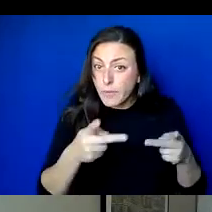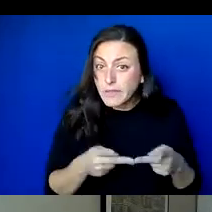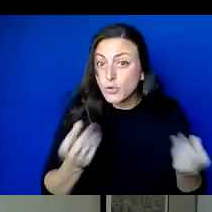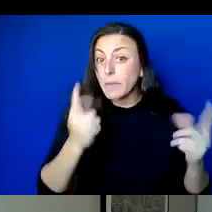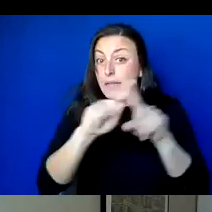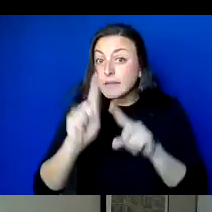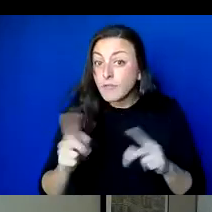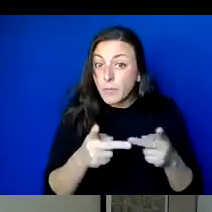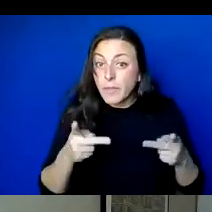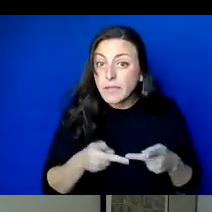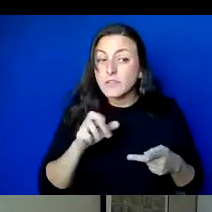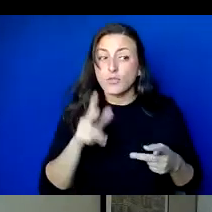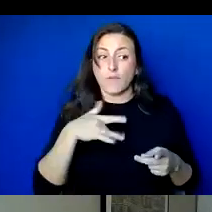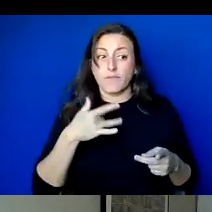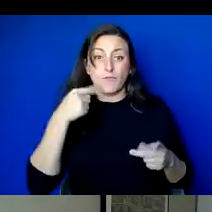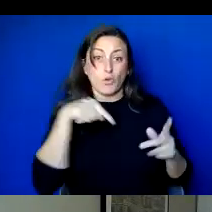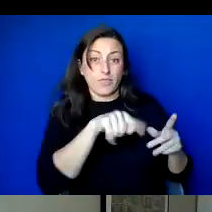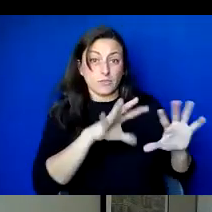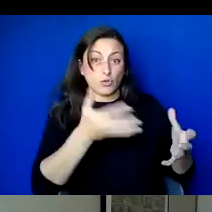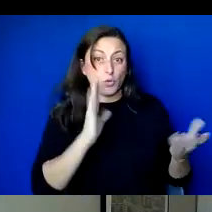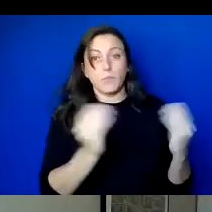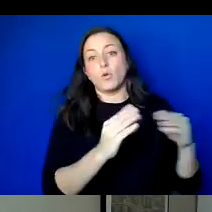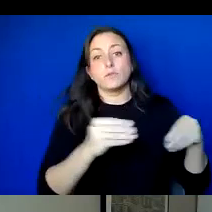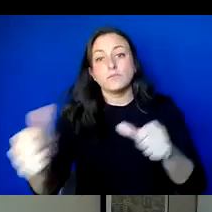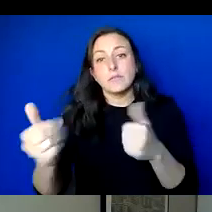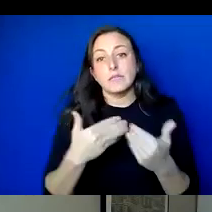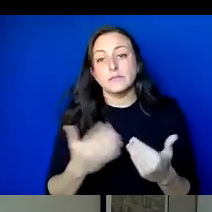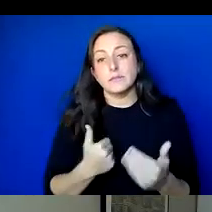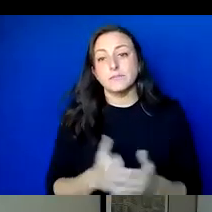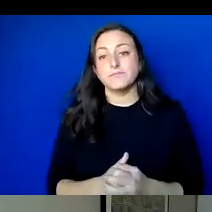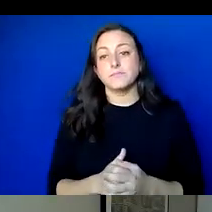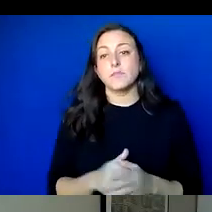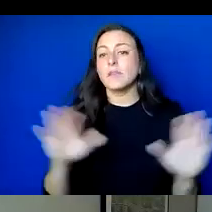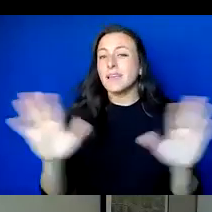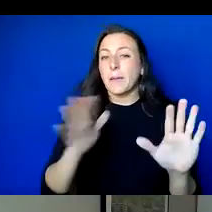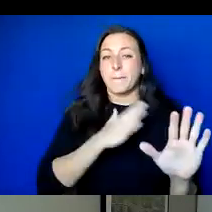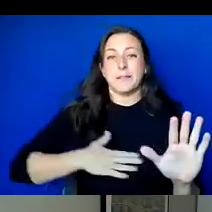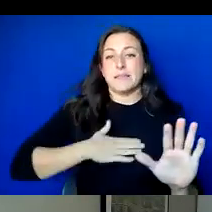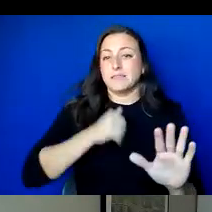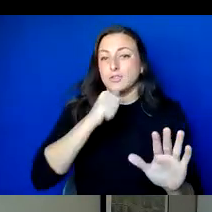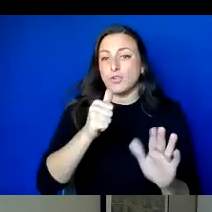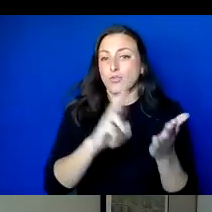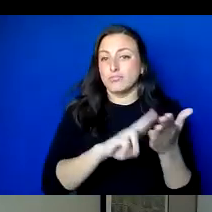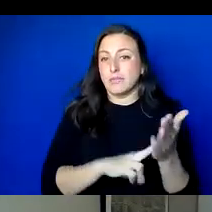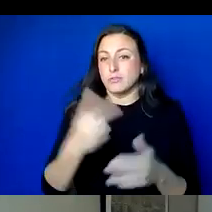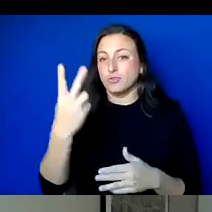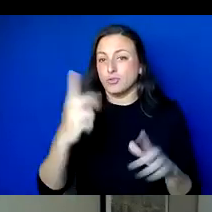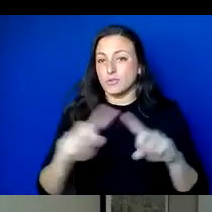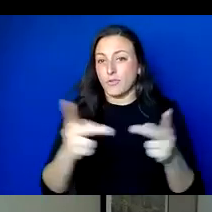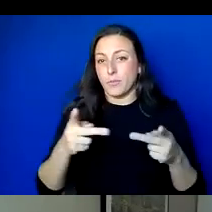BG Sherman: So I would urge everybody not to do multiple places, to go with one provider